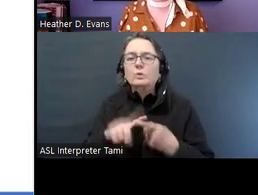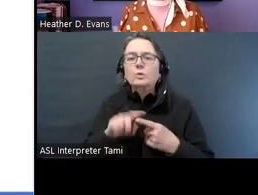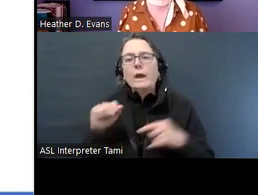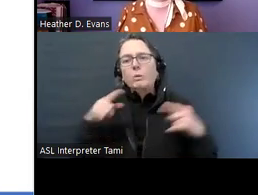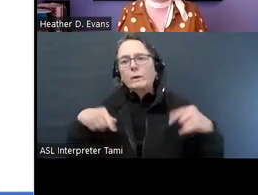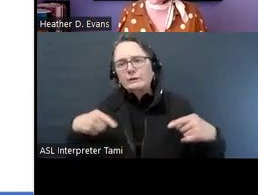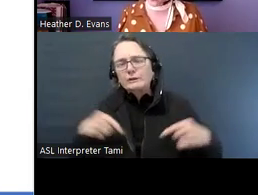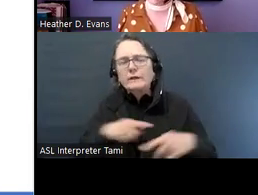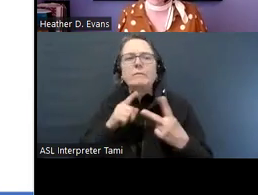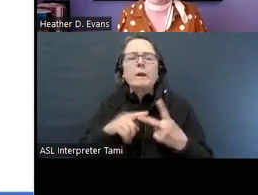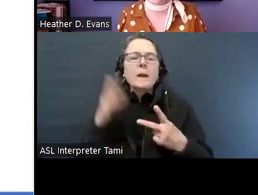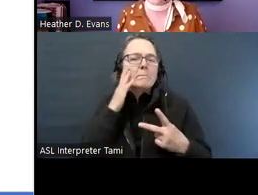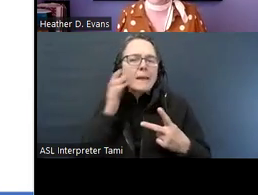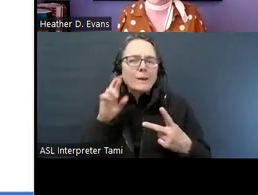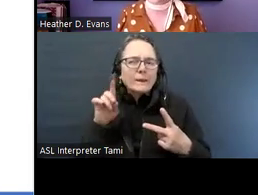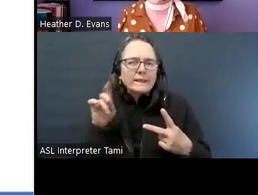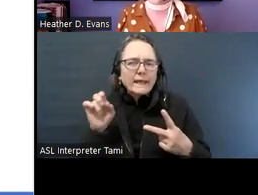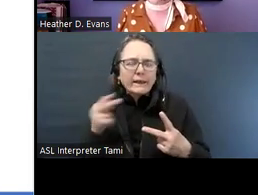or suffers from a particular condition.